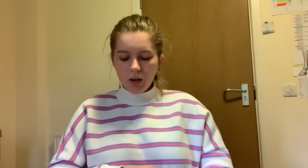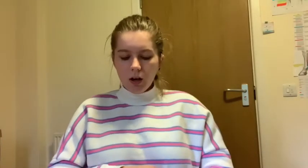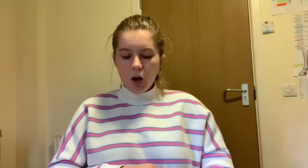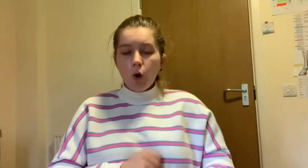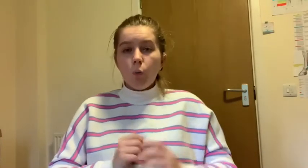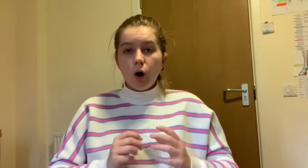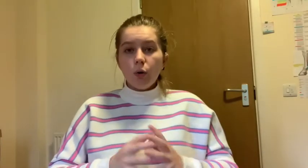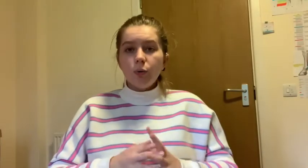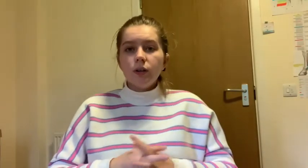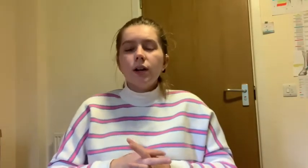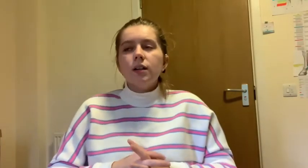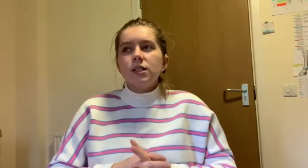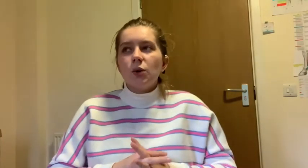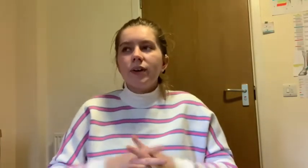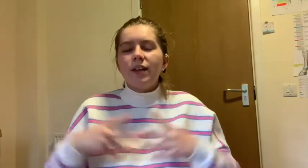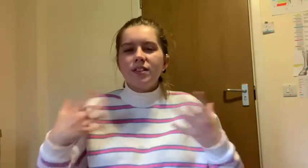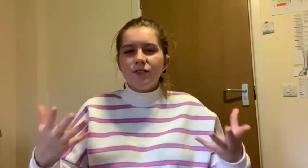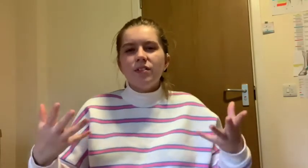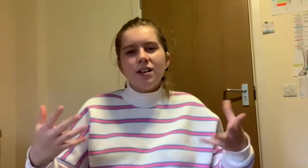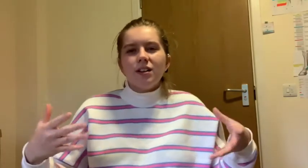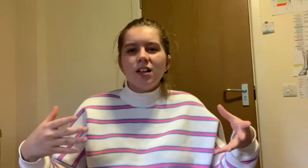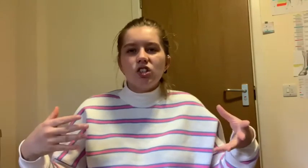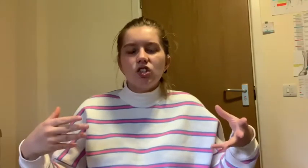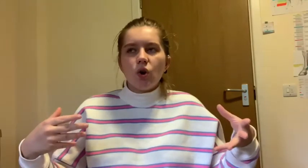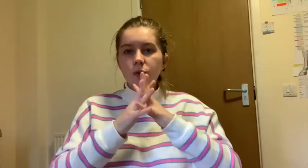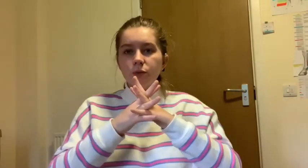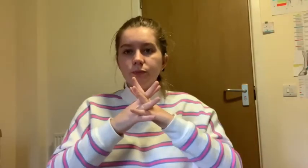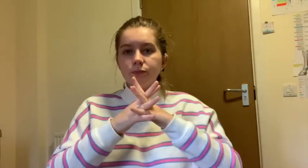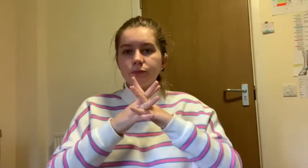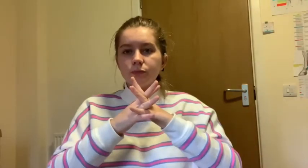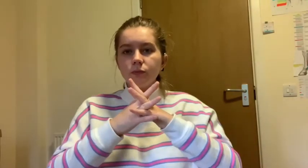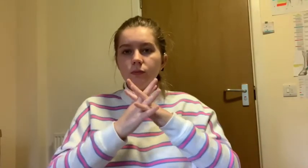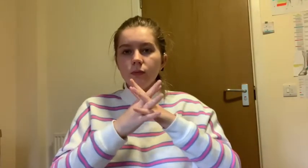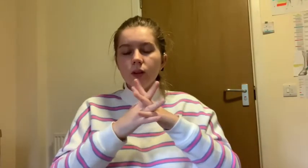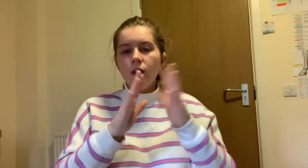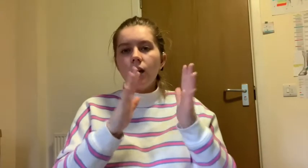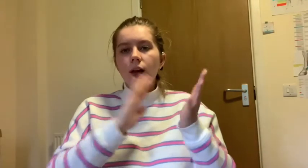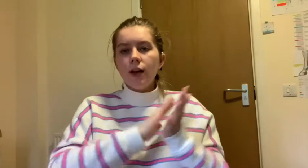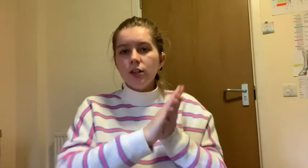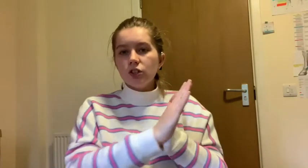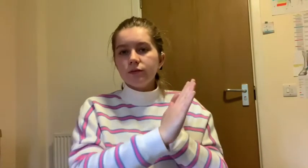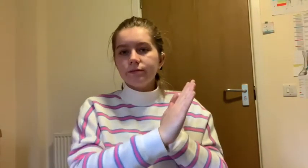"Woah" again this is very English - W, H